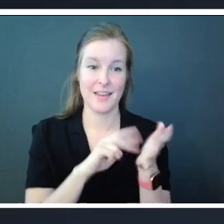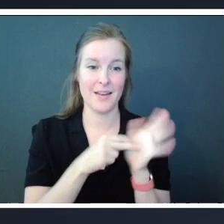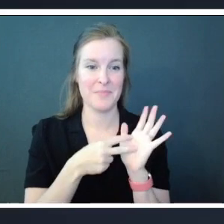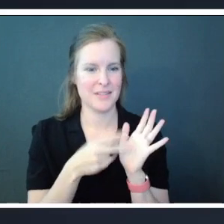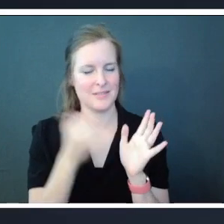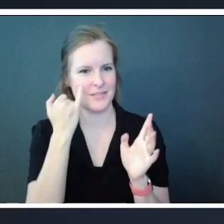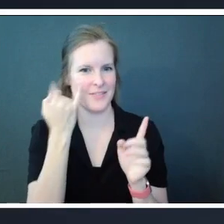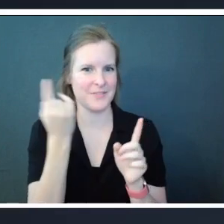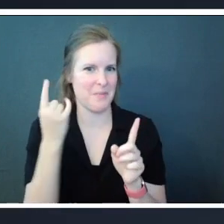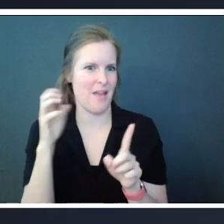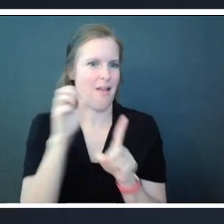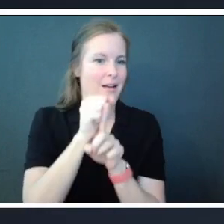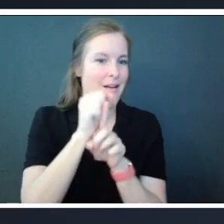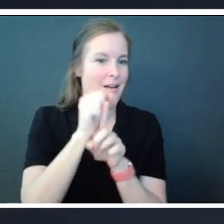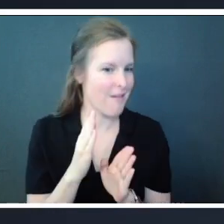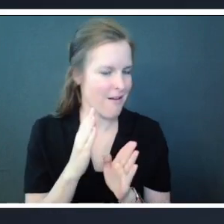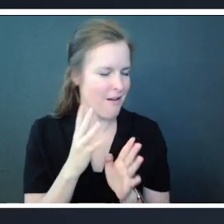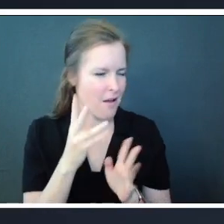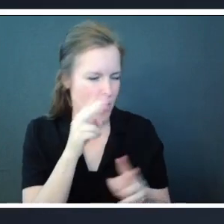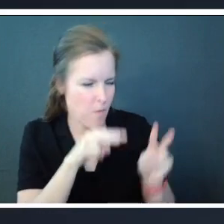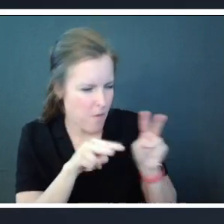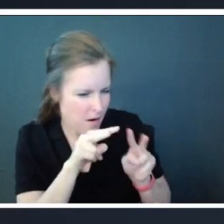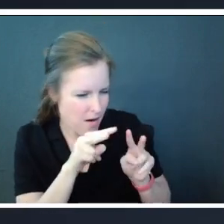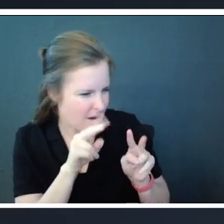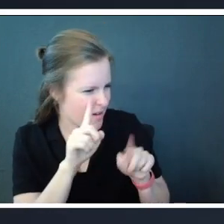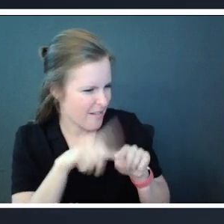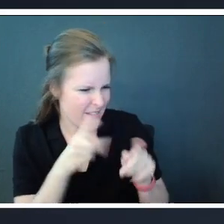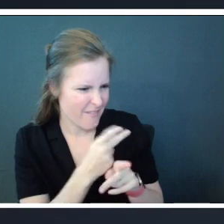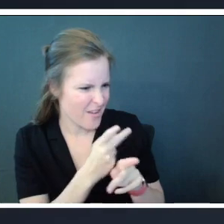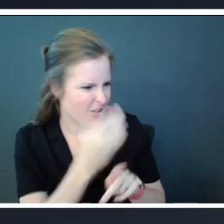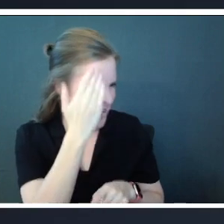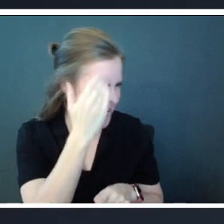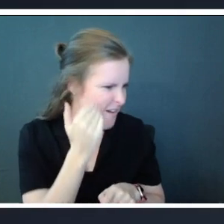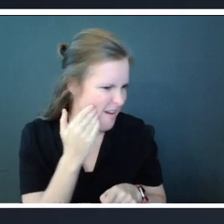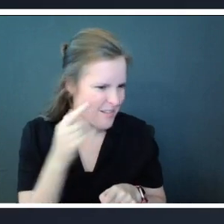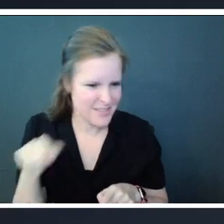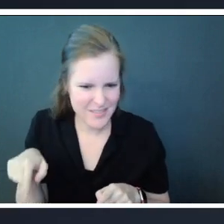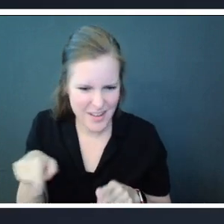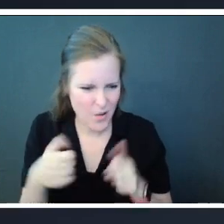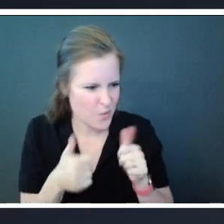Edith right, doesn't know which one's the head. Which one's the tail. So, this offers a chance,